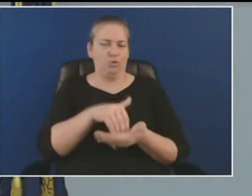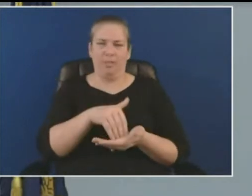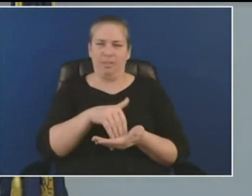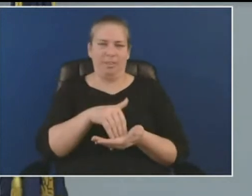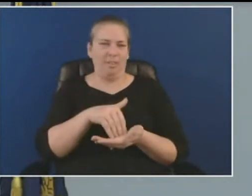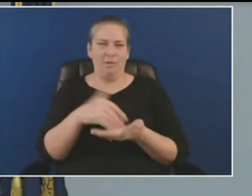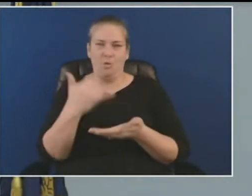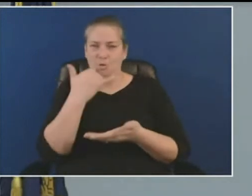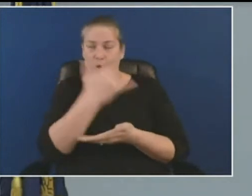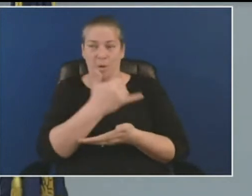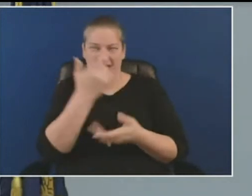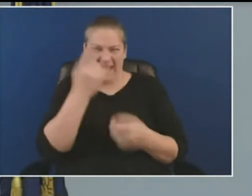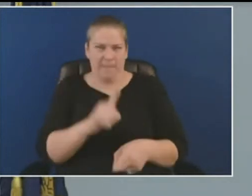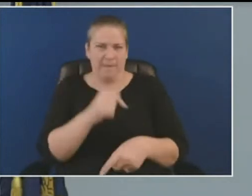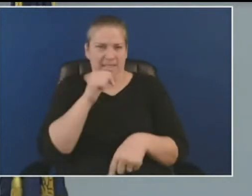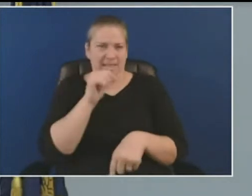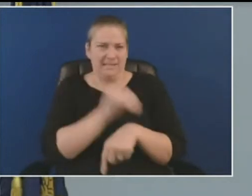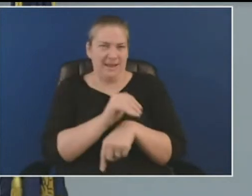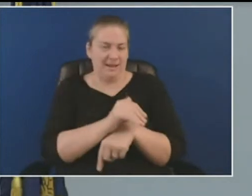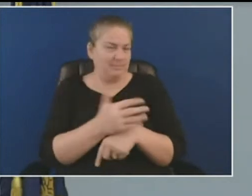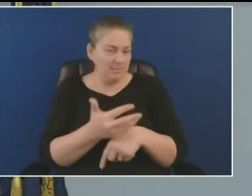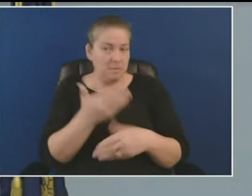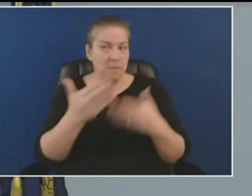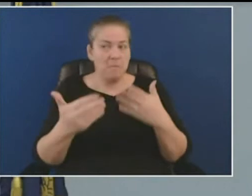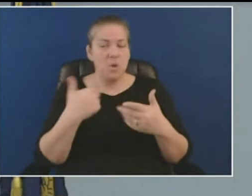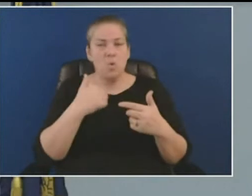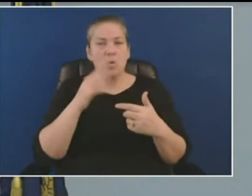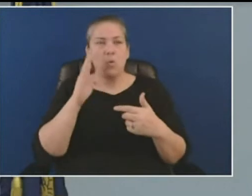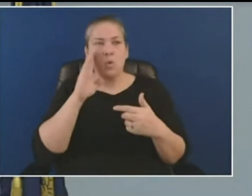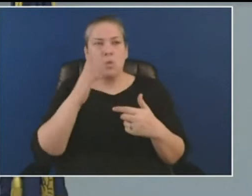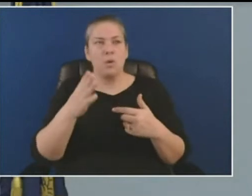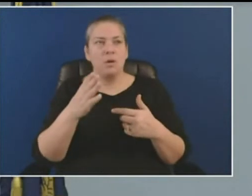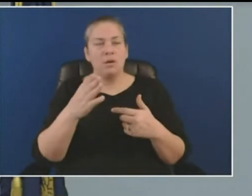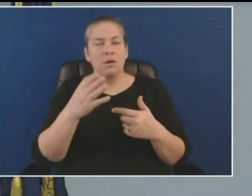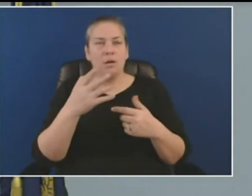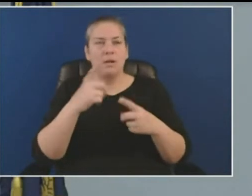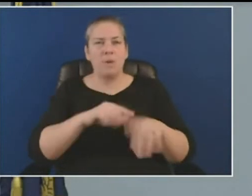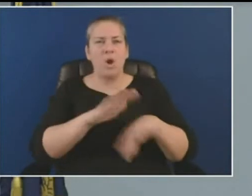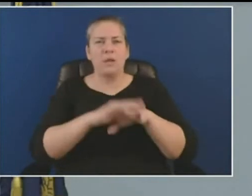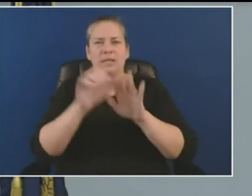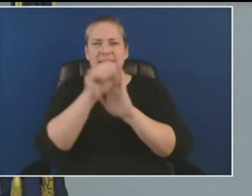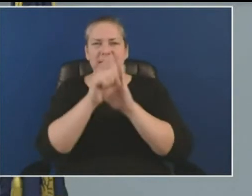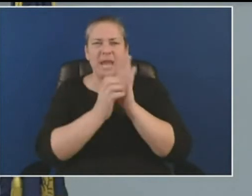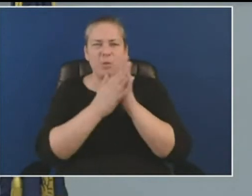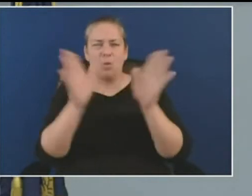that may be something we consider more on a statewide basis, but right now our folks are out there